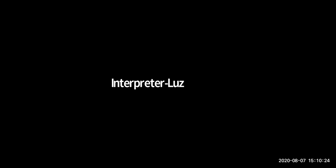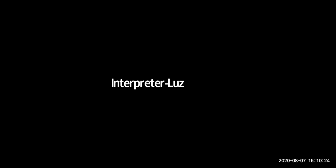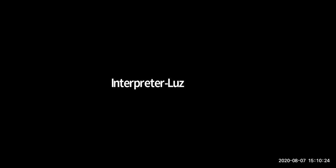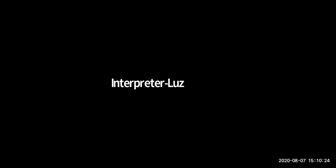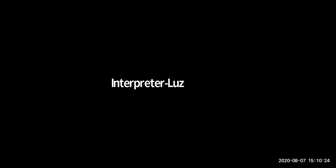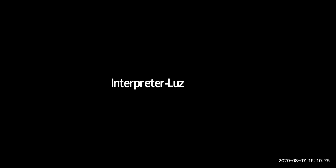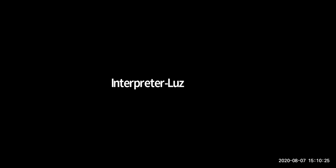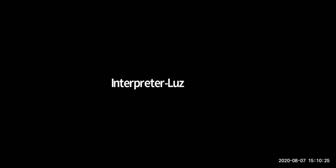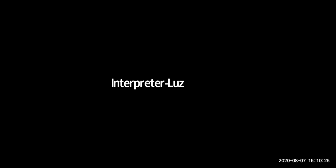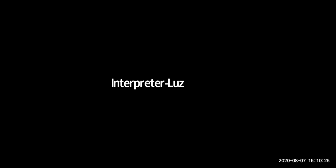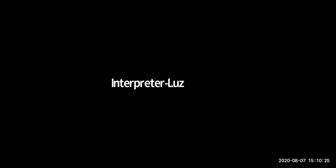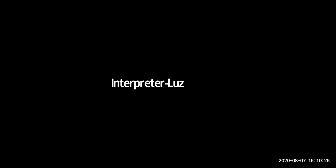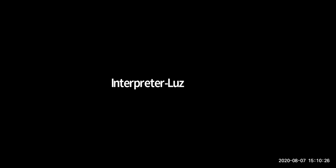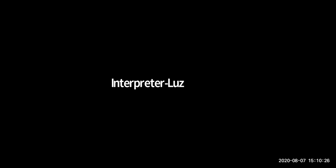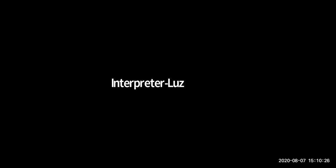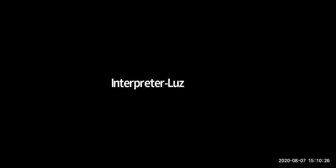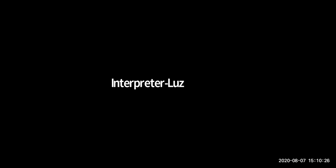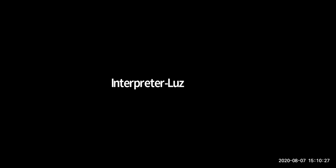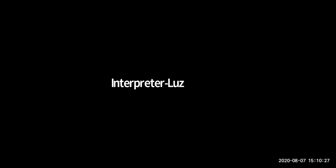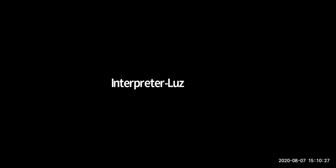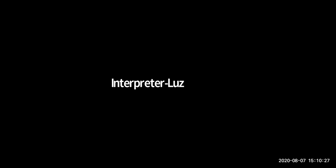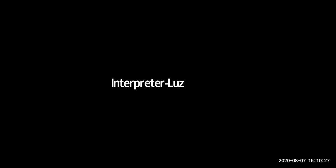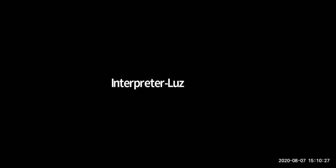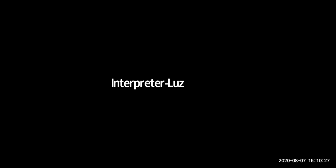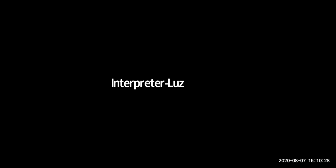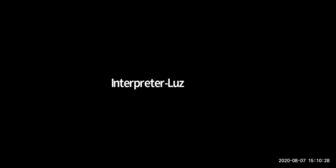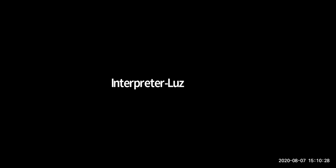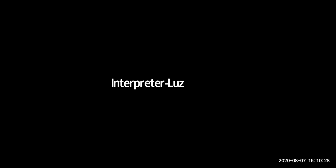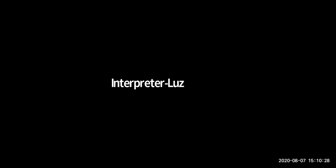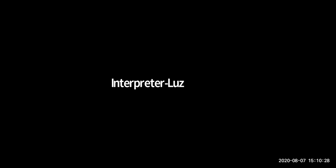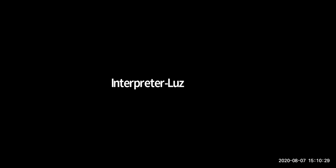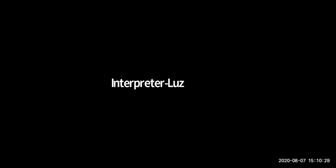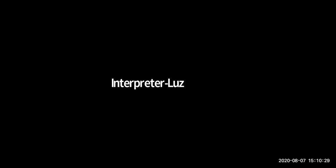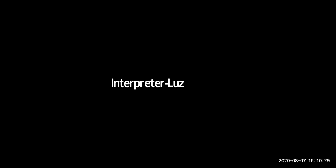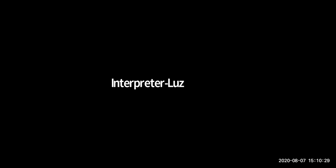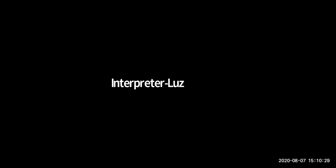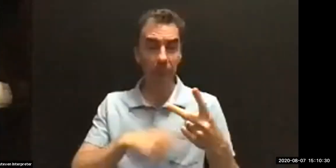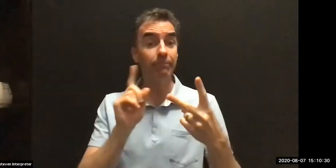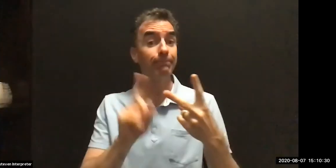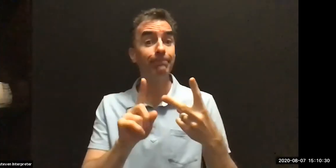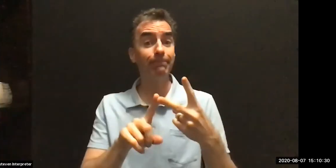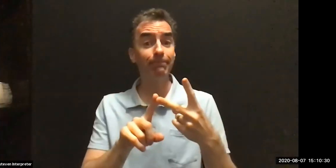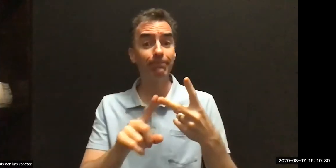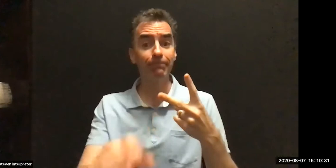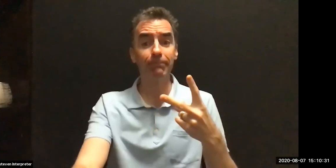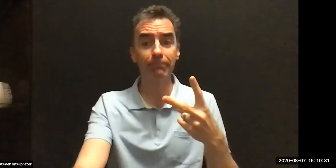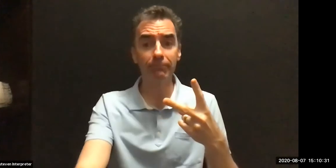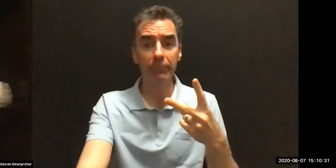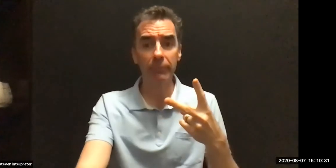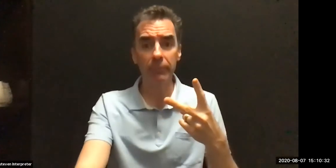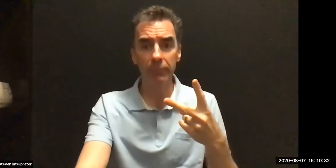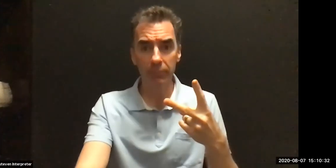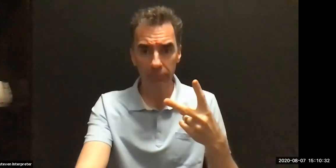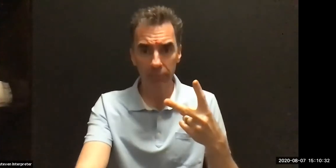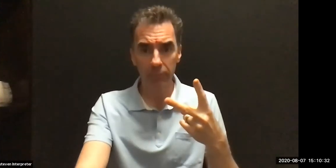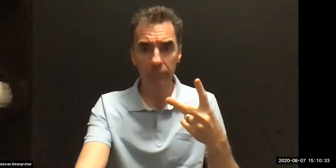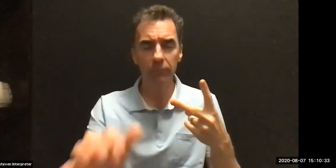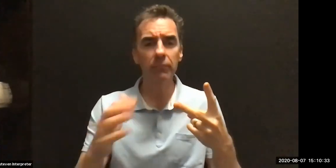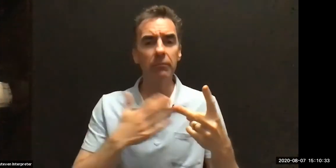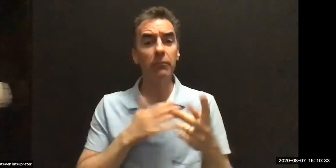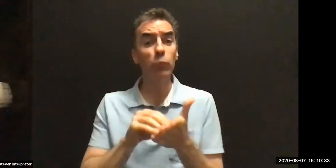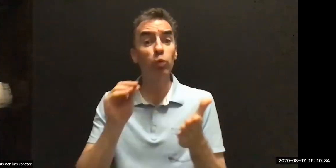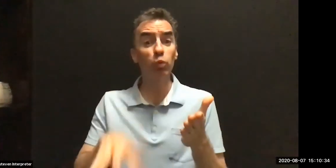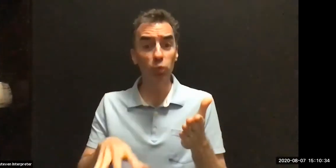Marjorie CarletEdmonds: Know for her that question. The second question is, I'm really, really, one of the things that I really do for my students is that it might see potentials in them.